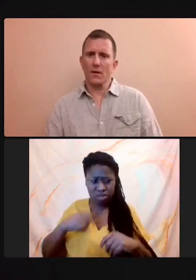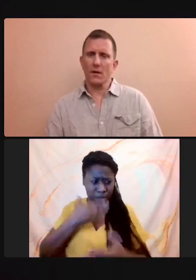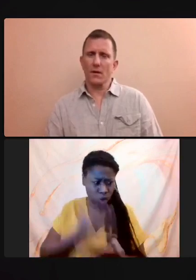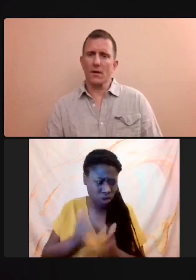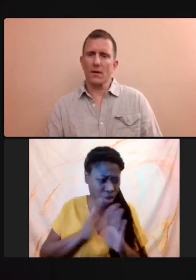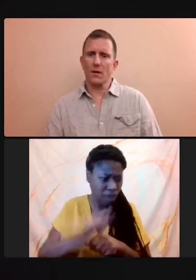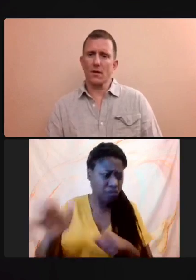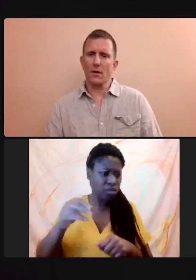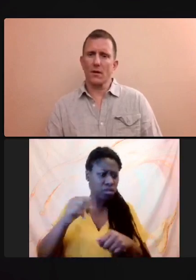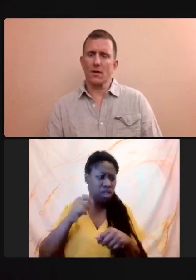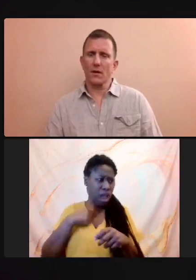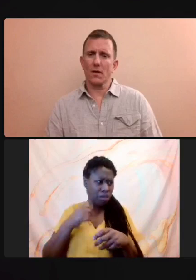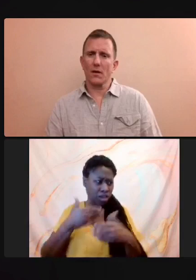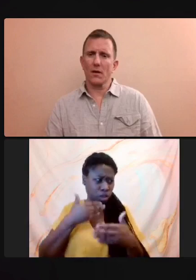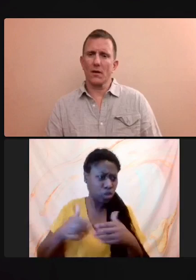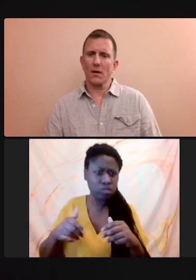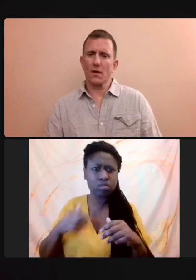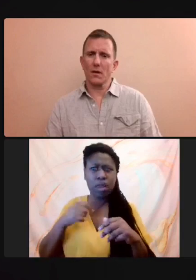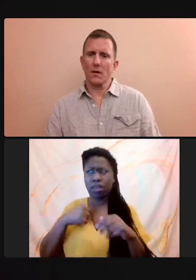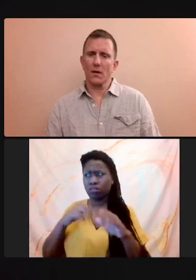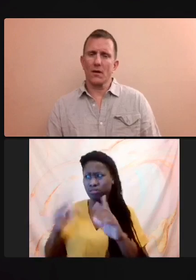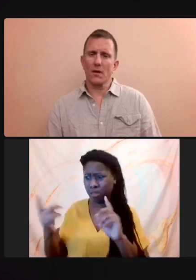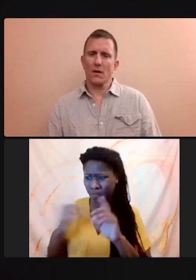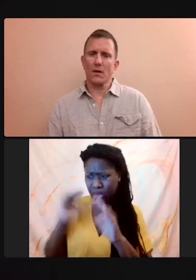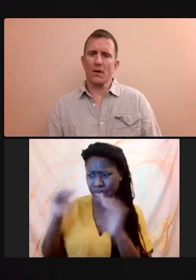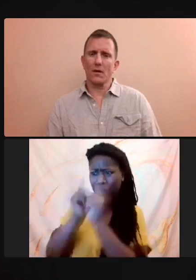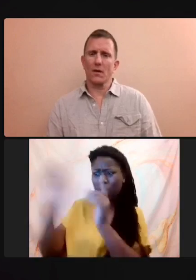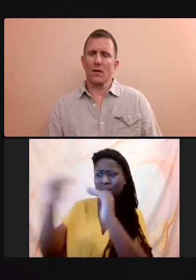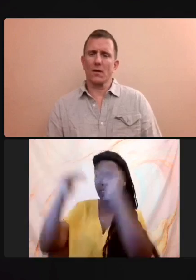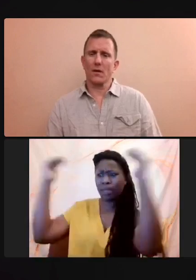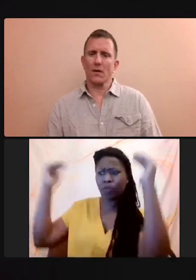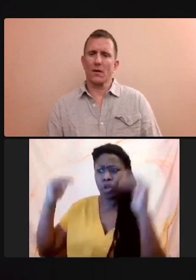But how do we move past that? Right. Maybe that's a question that one can ask. Right.